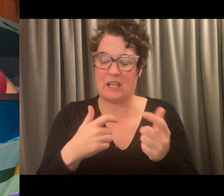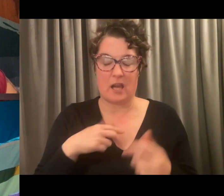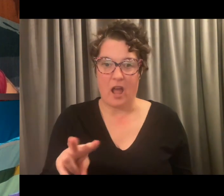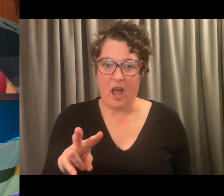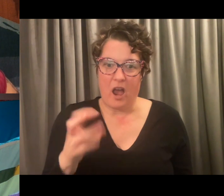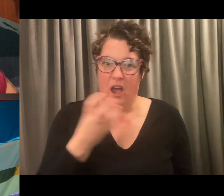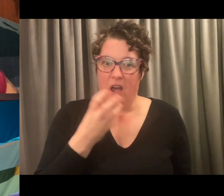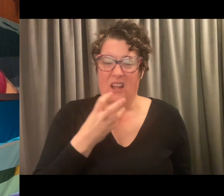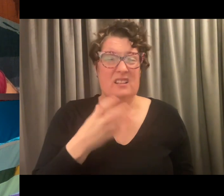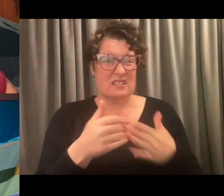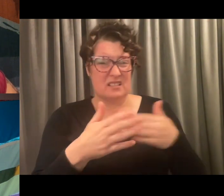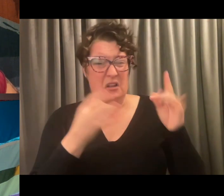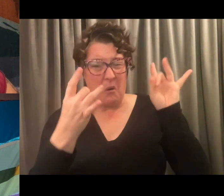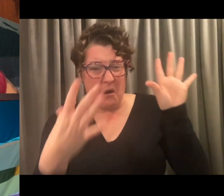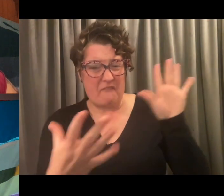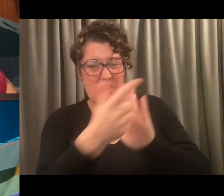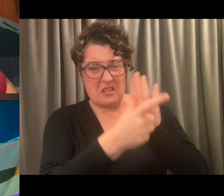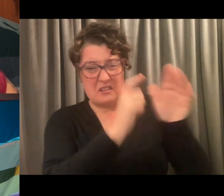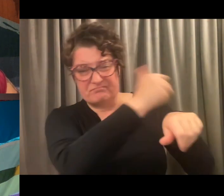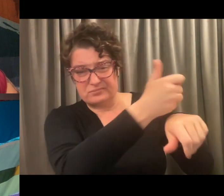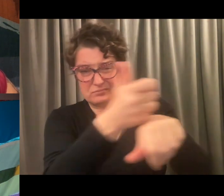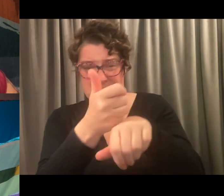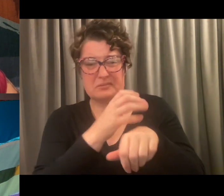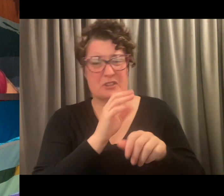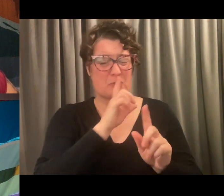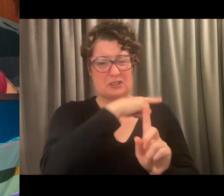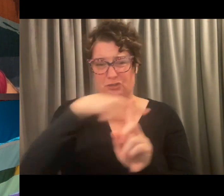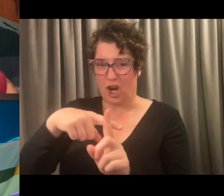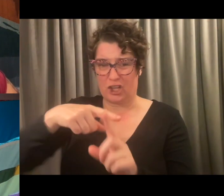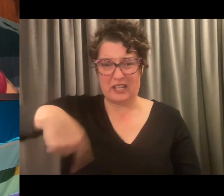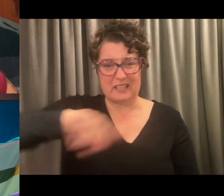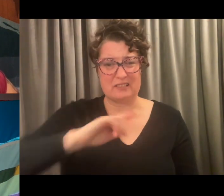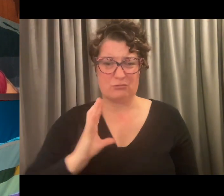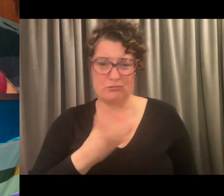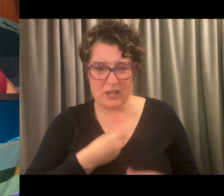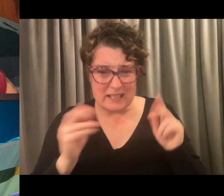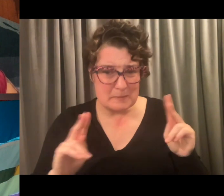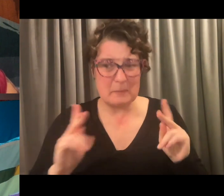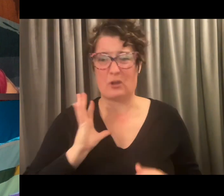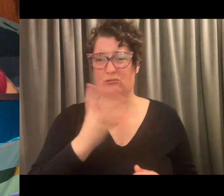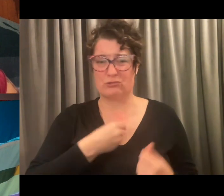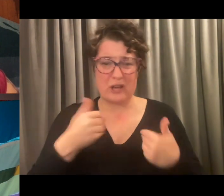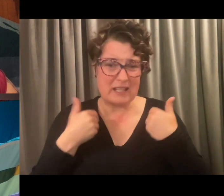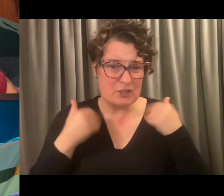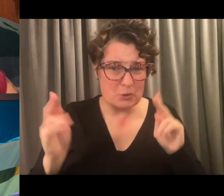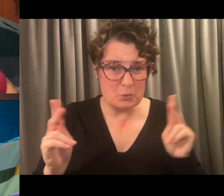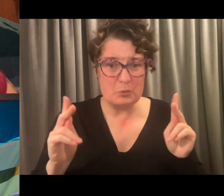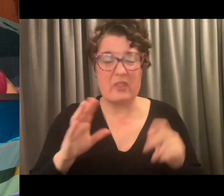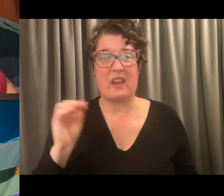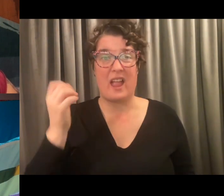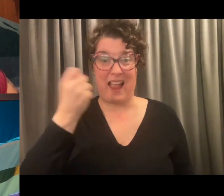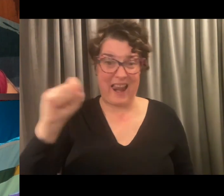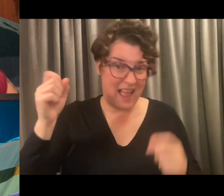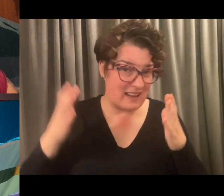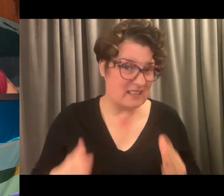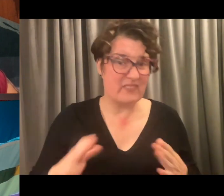people and targeting trans youth and activists and athletes that it's a really